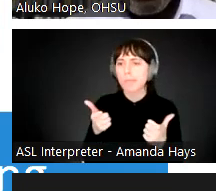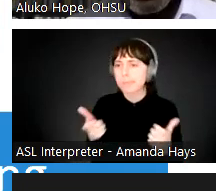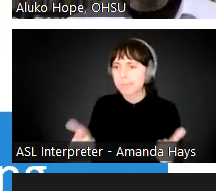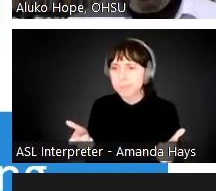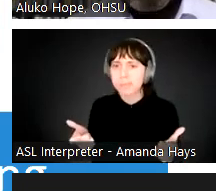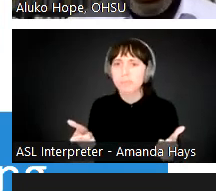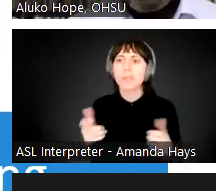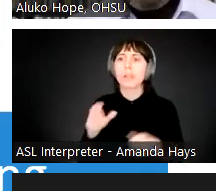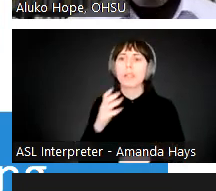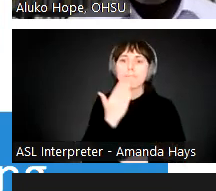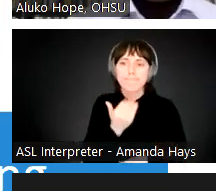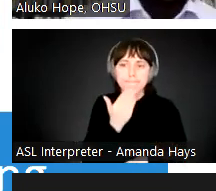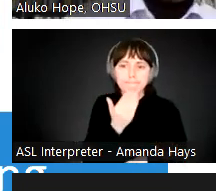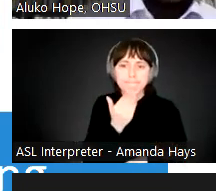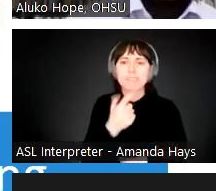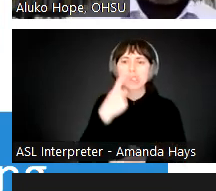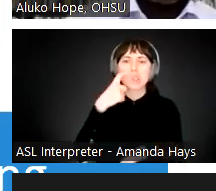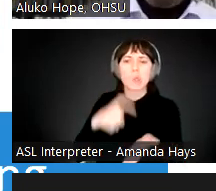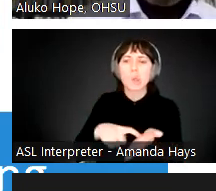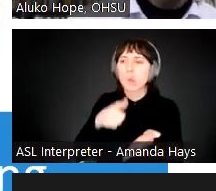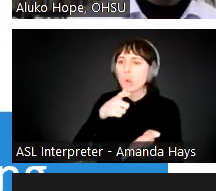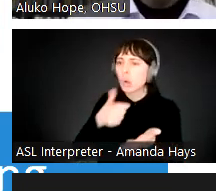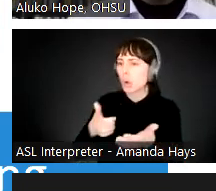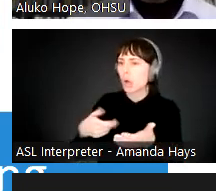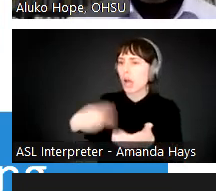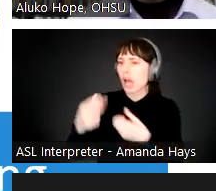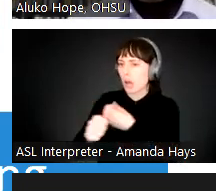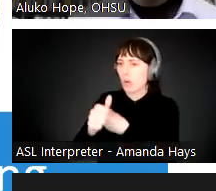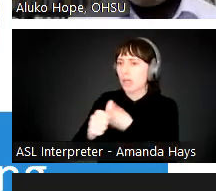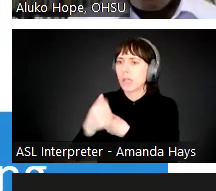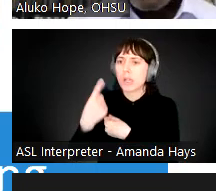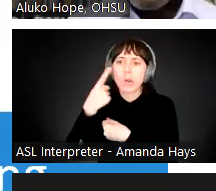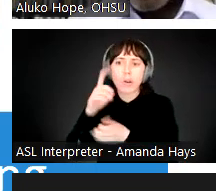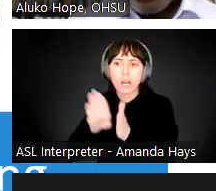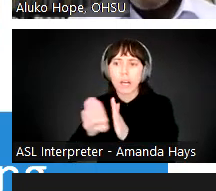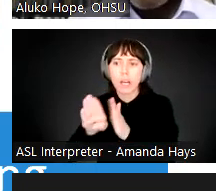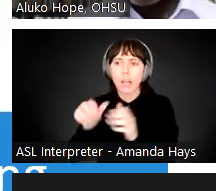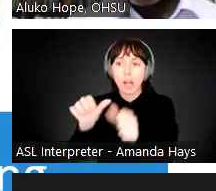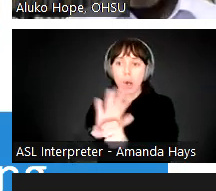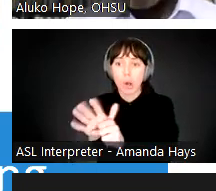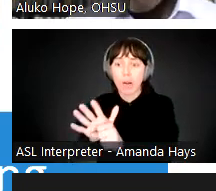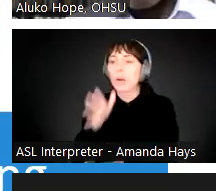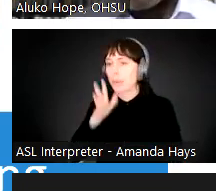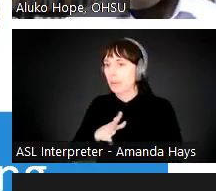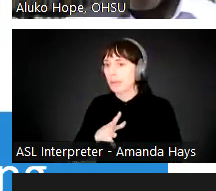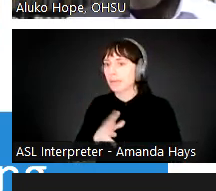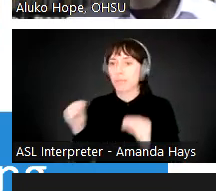developing Long COVID than men- we would call those predisposing factors, meaning they're not things that you can necessarily change, and yet, it's